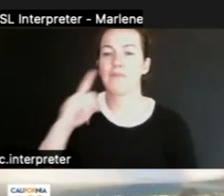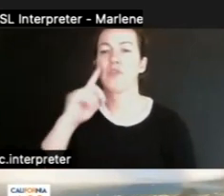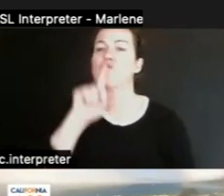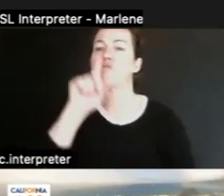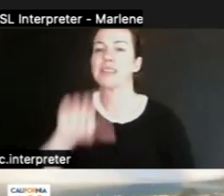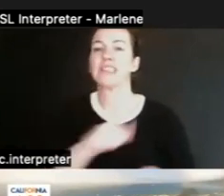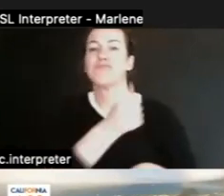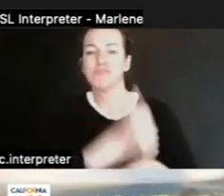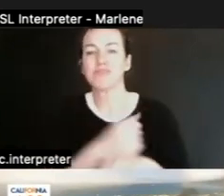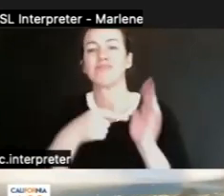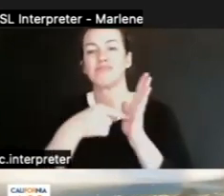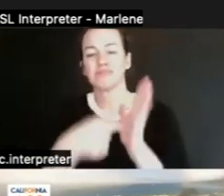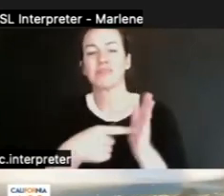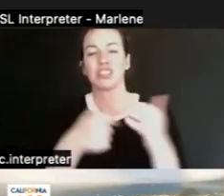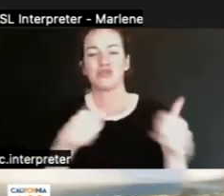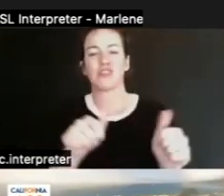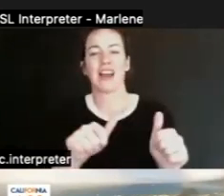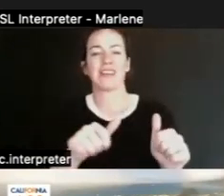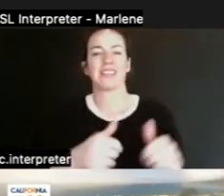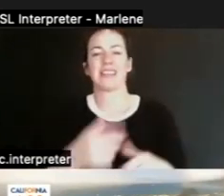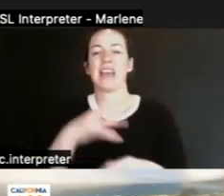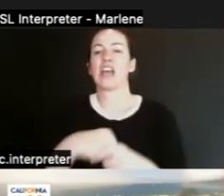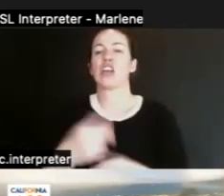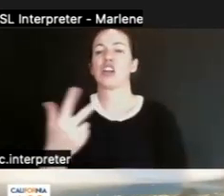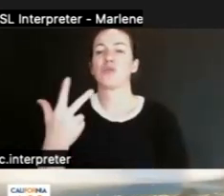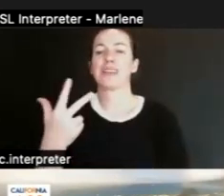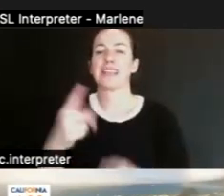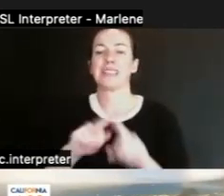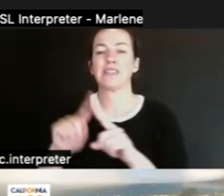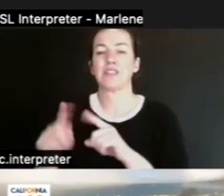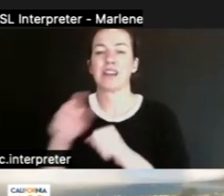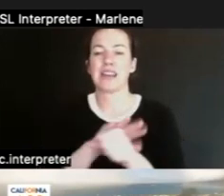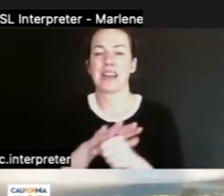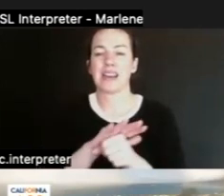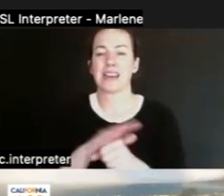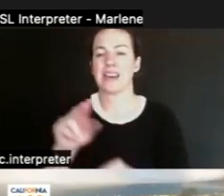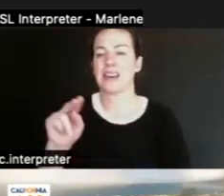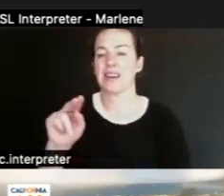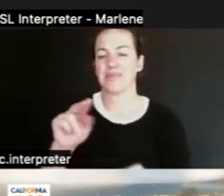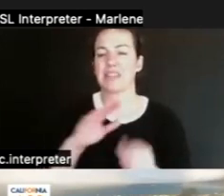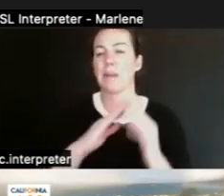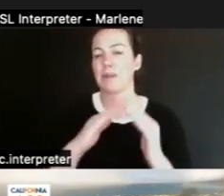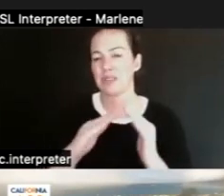this in in three different neighborhoods and and earlier speaker mentioned neighborhood networks